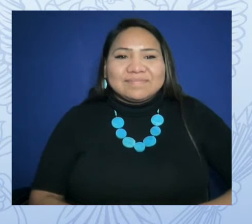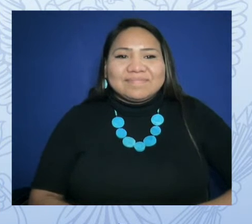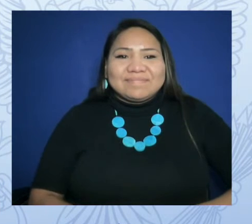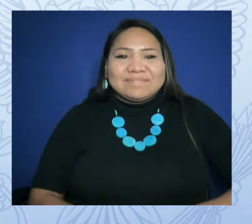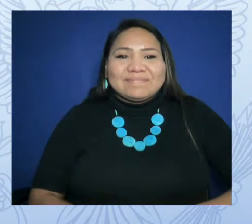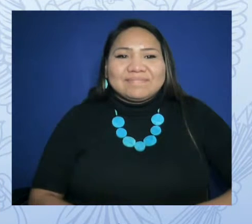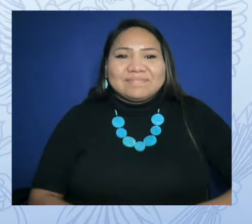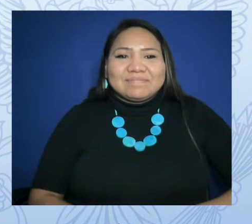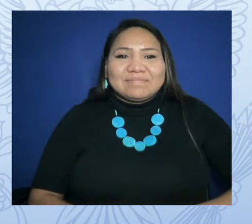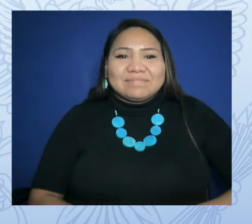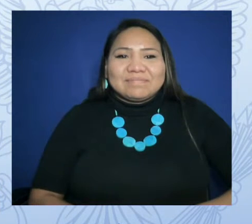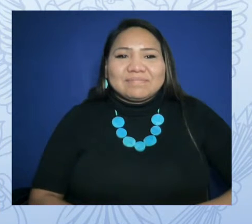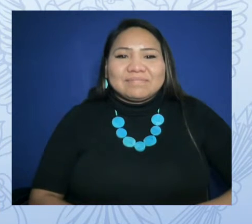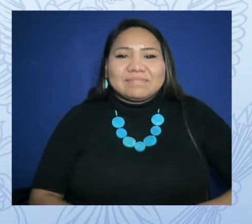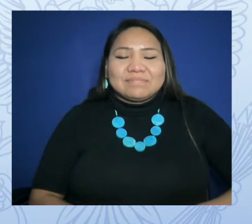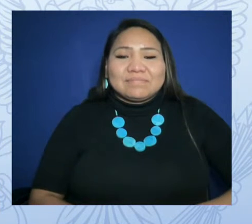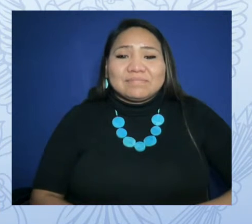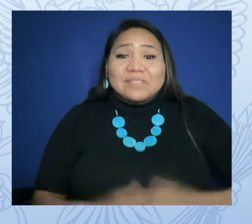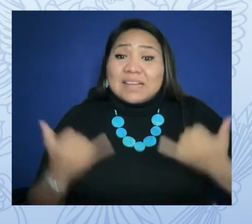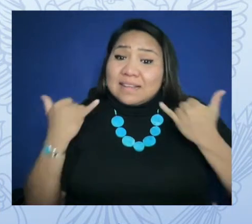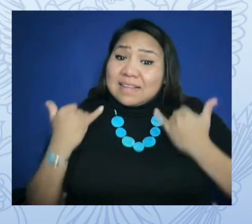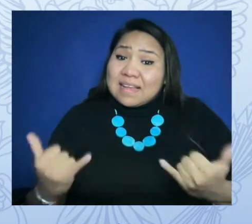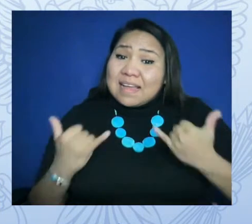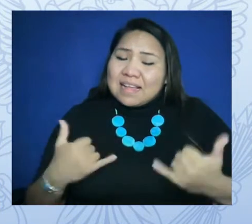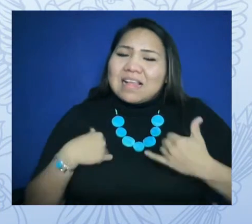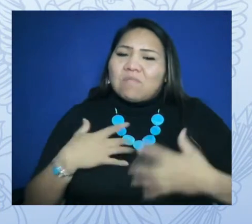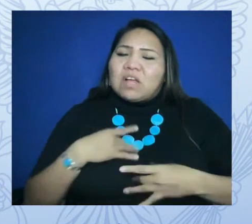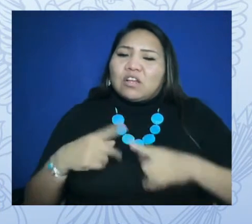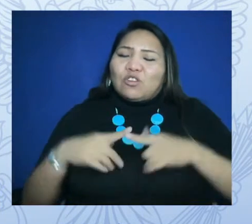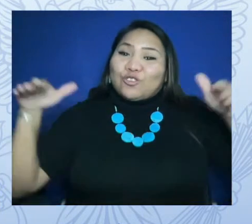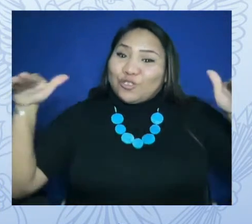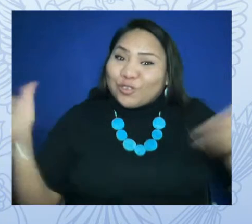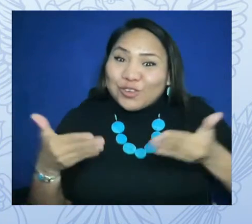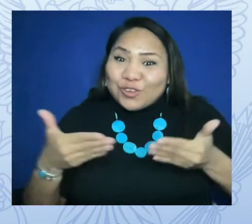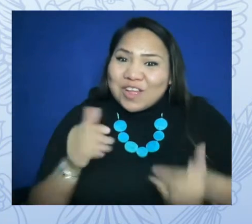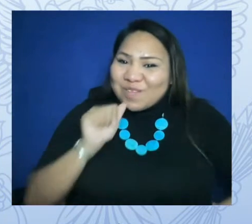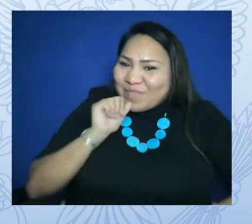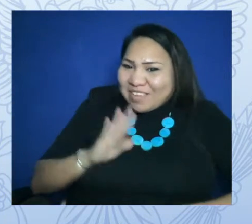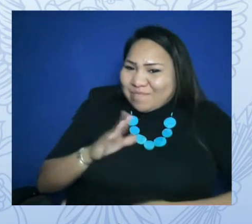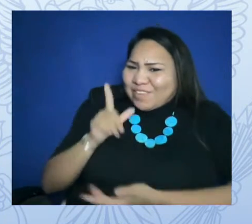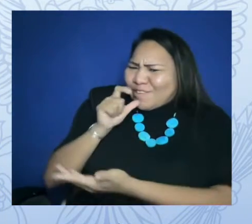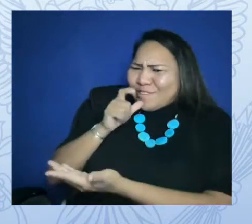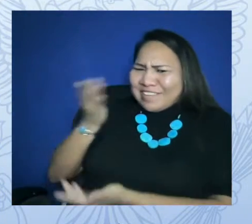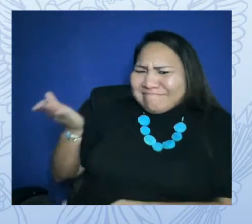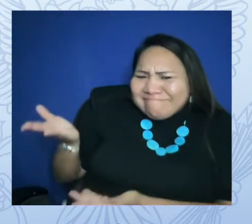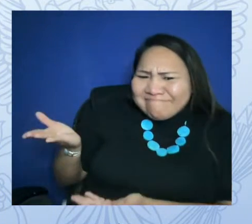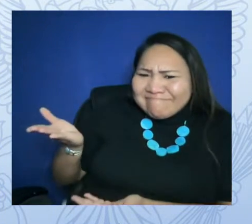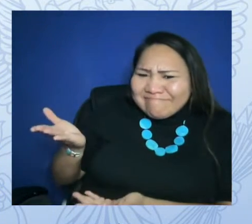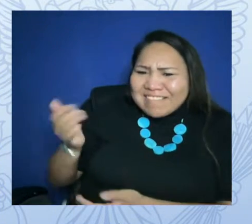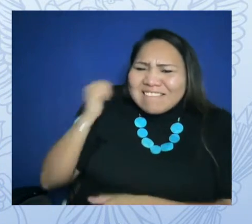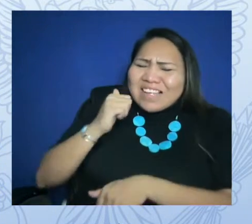Now I would like to introduce a woman who works every day to protect our environment,